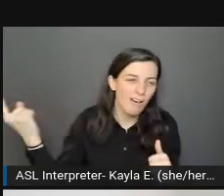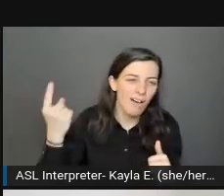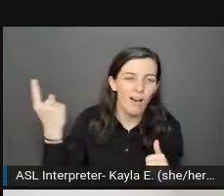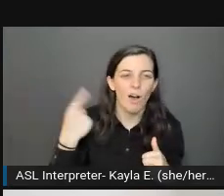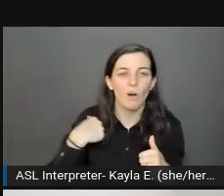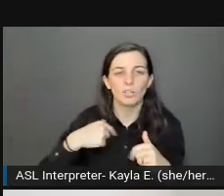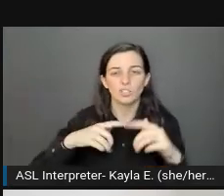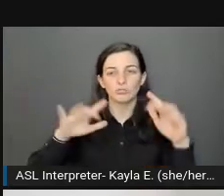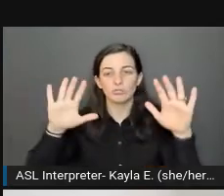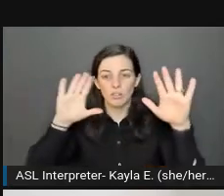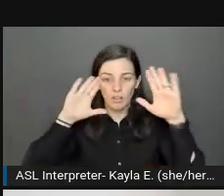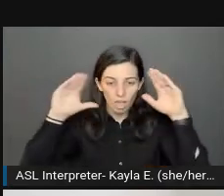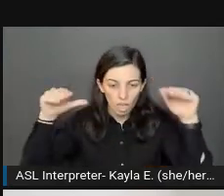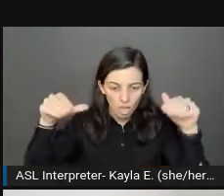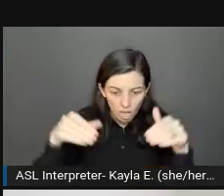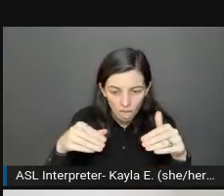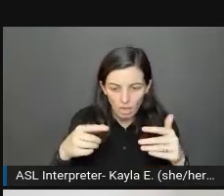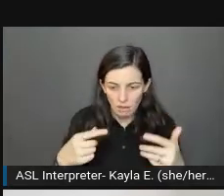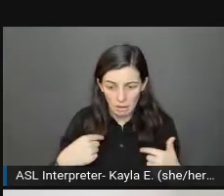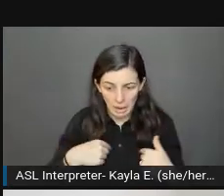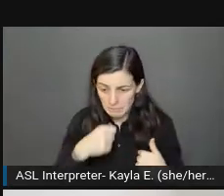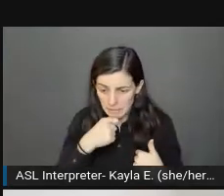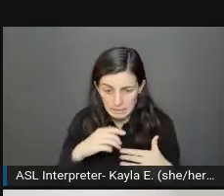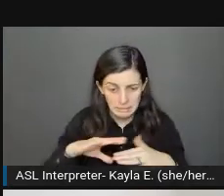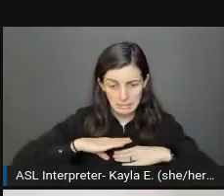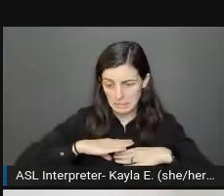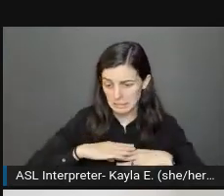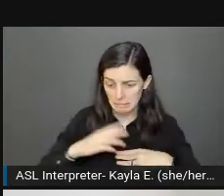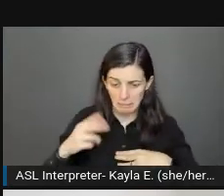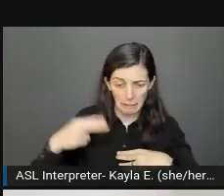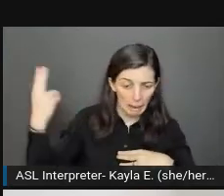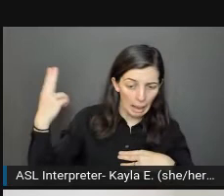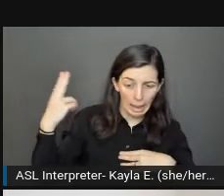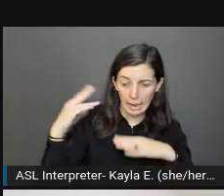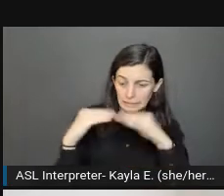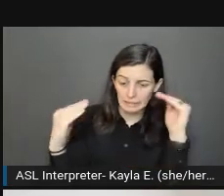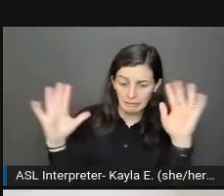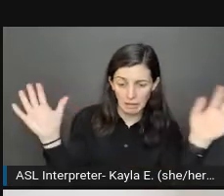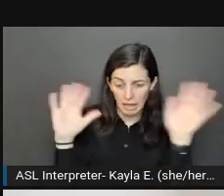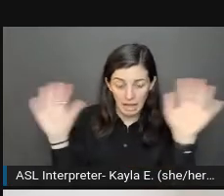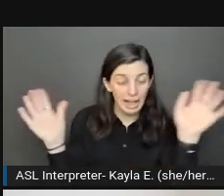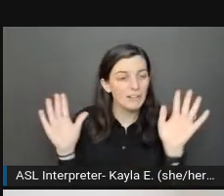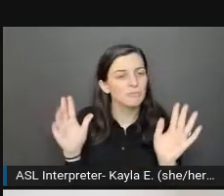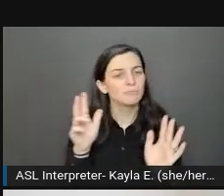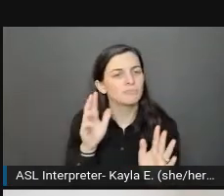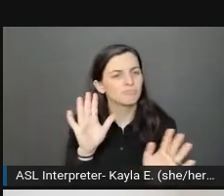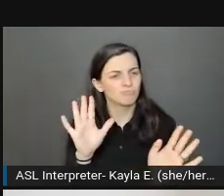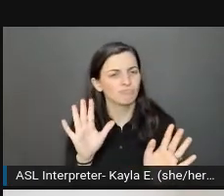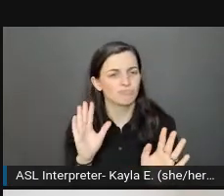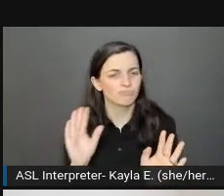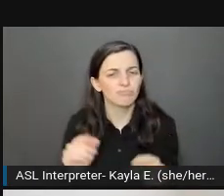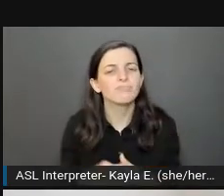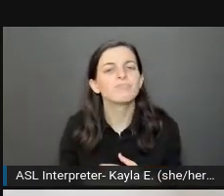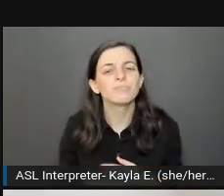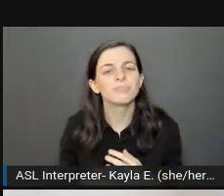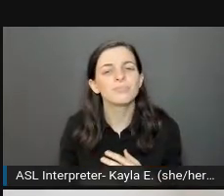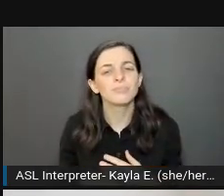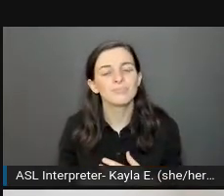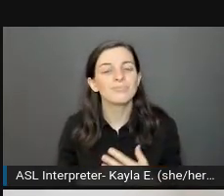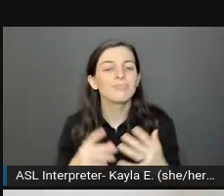that they're not meeting the highest level of conformance? That's the way that I view it. Of course, I break this down into the success criteria so